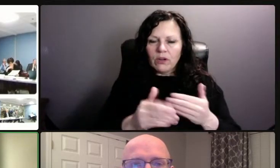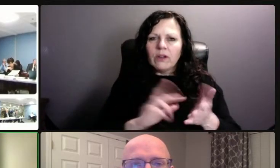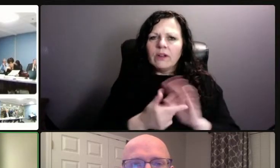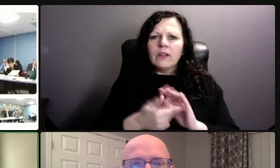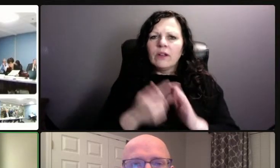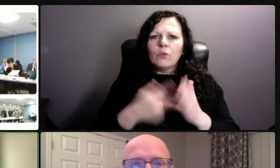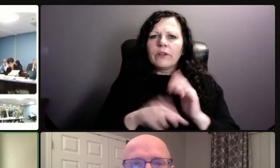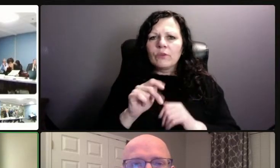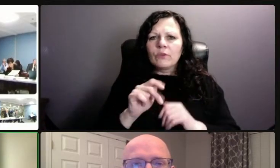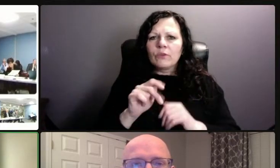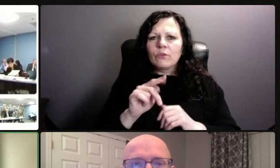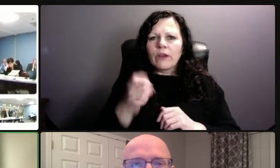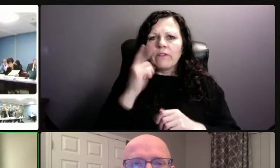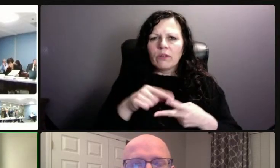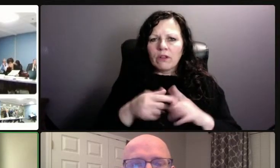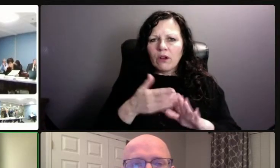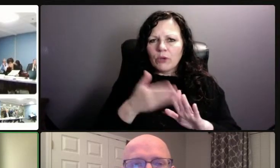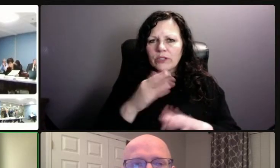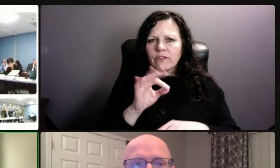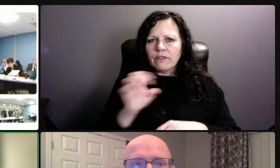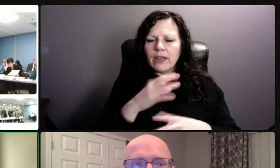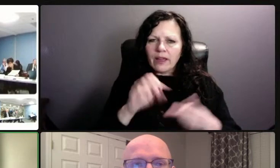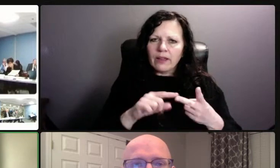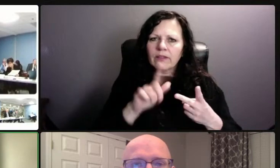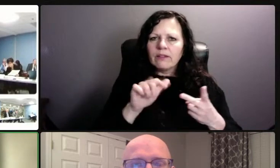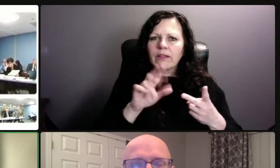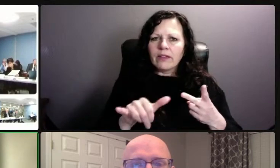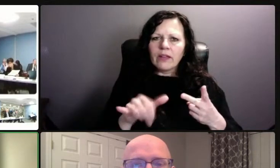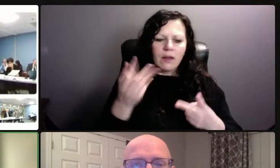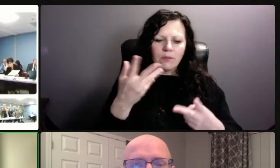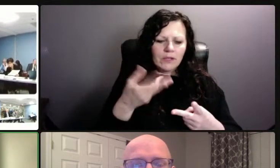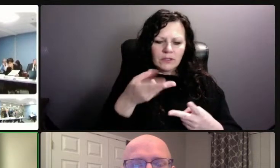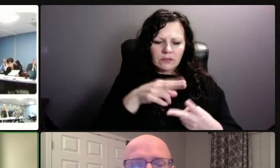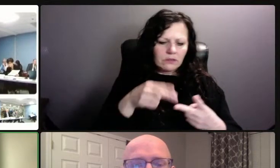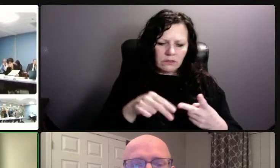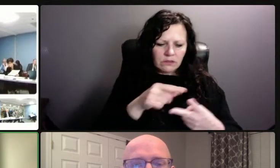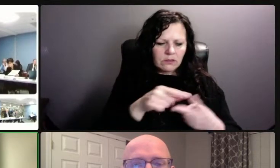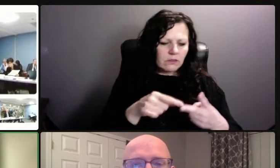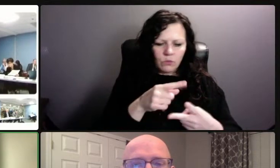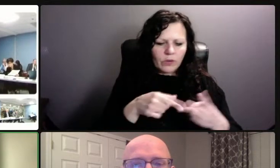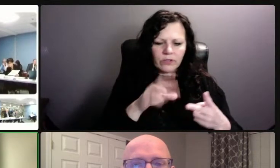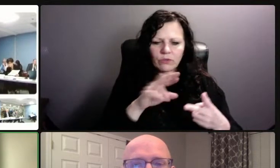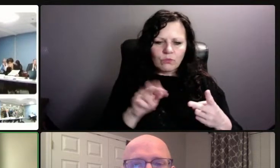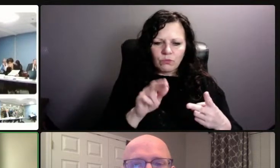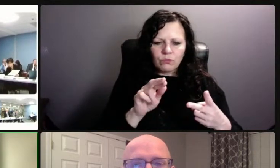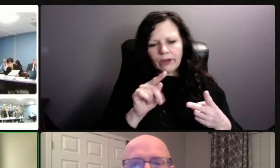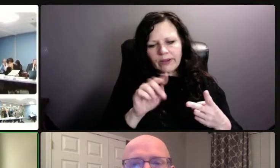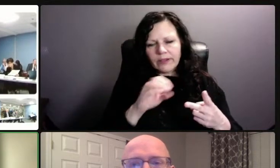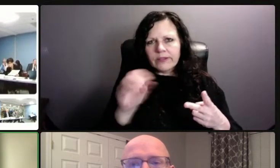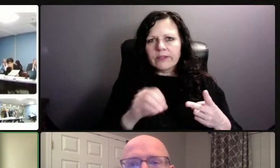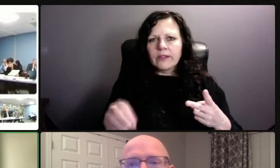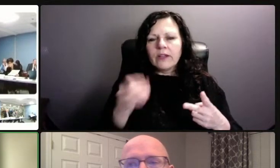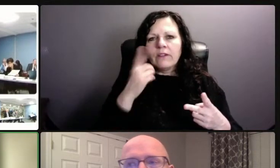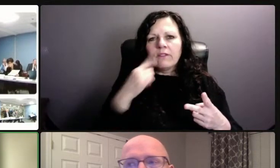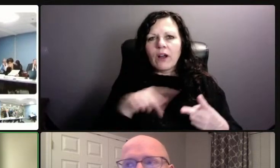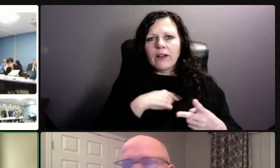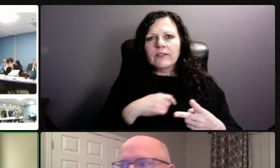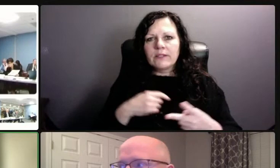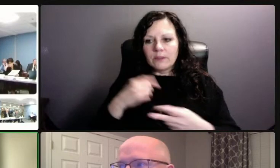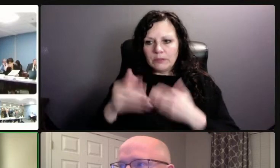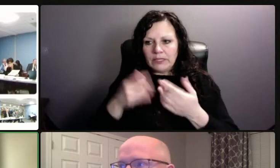COSTS OR WHAT WOULD THE RATE BE